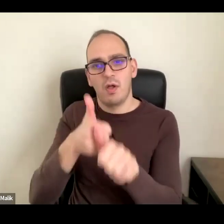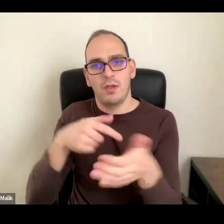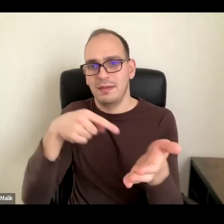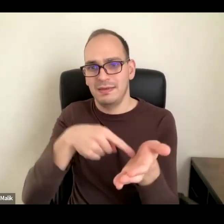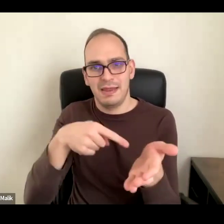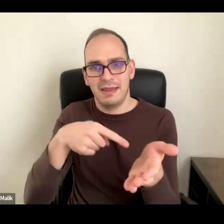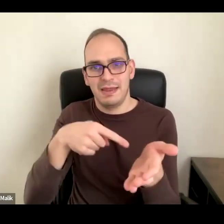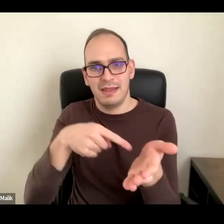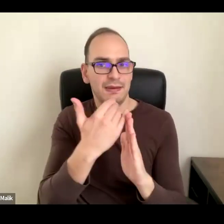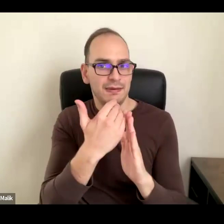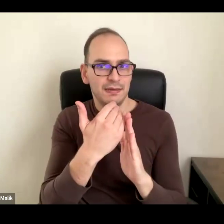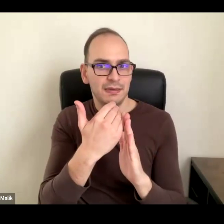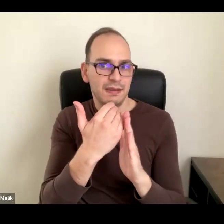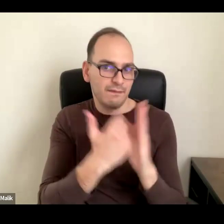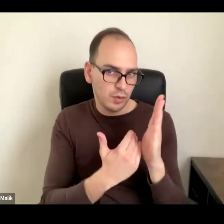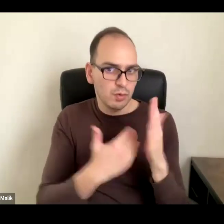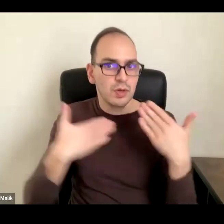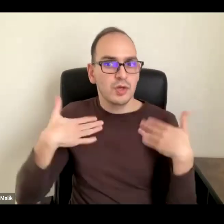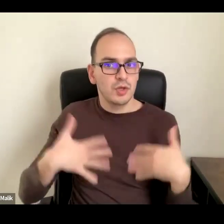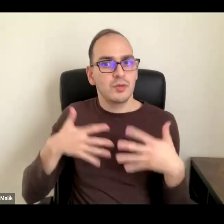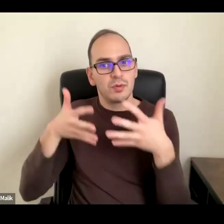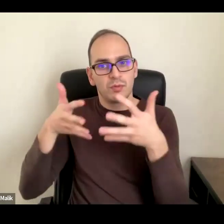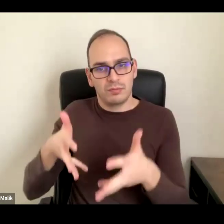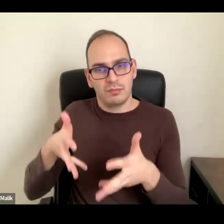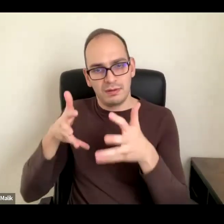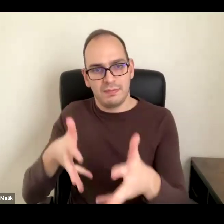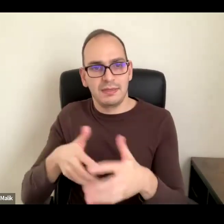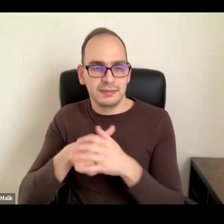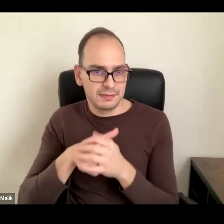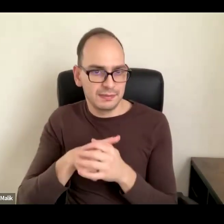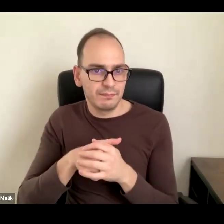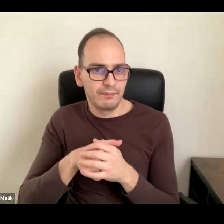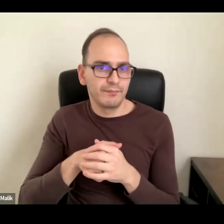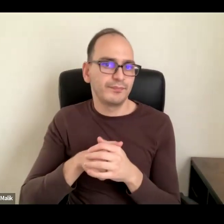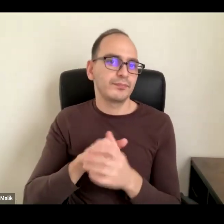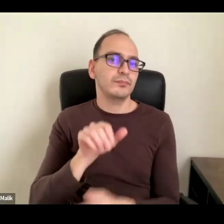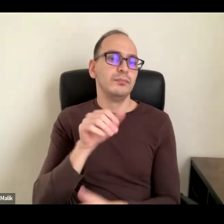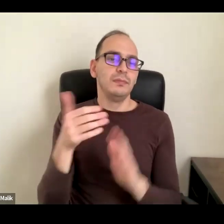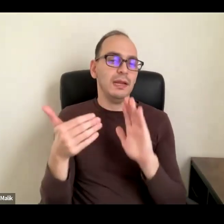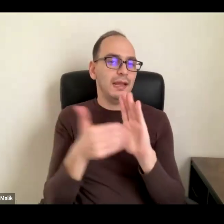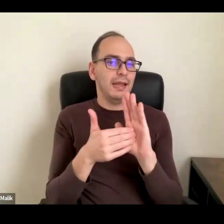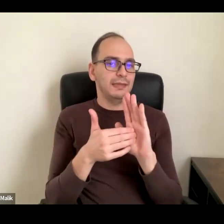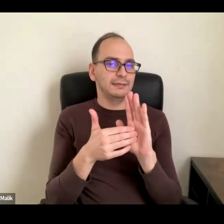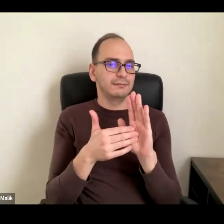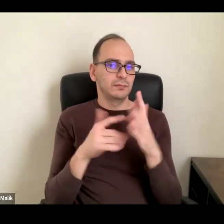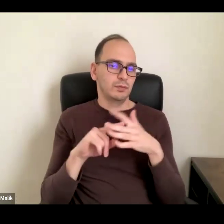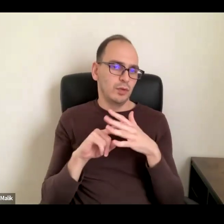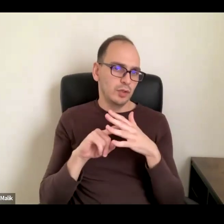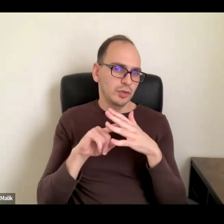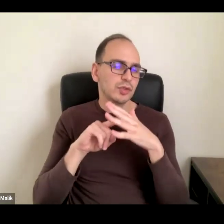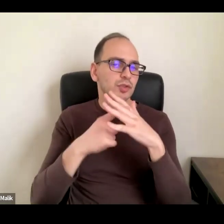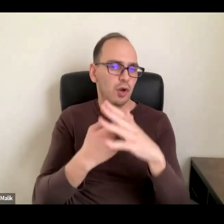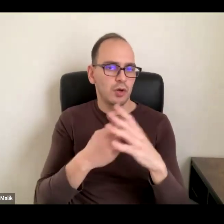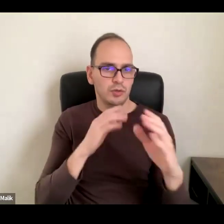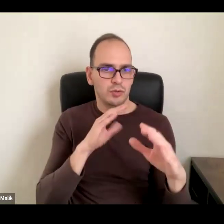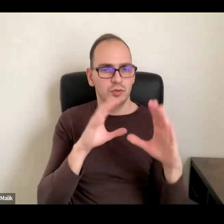human remains and associated objects. So um again, you want to start the consultation process and